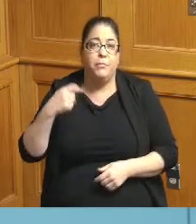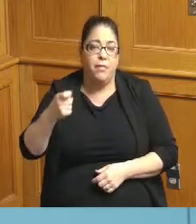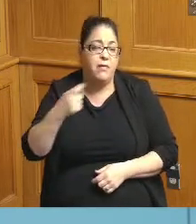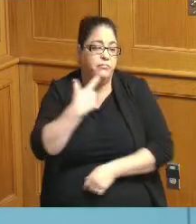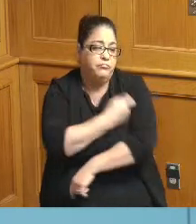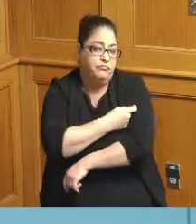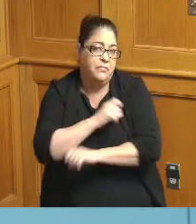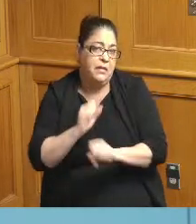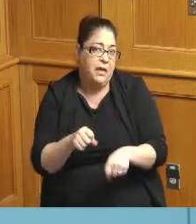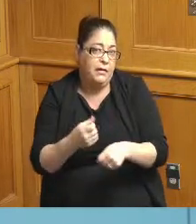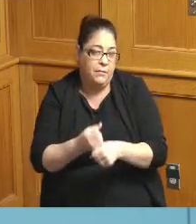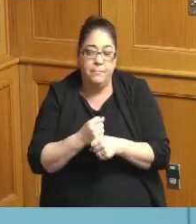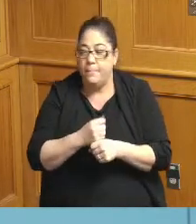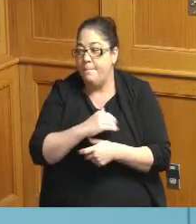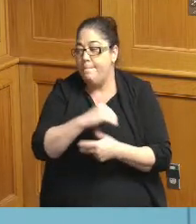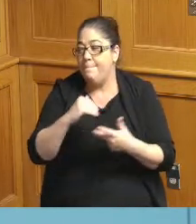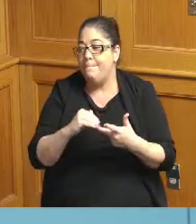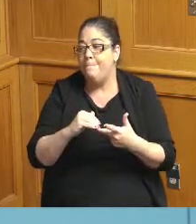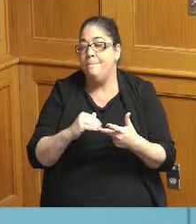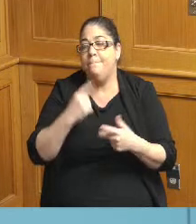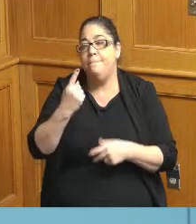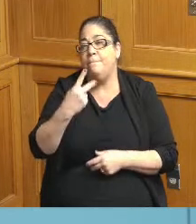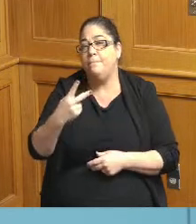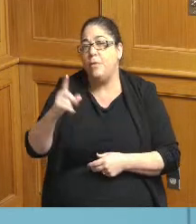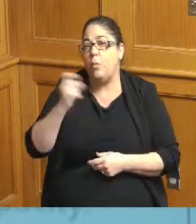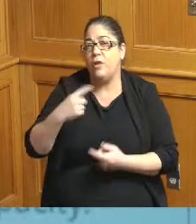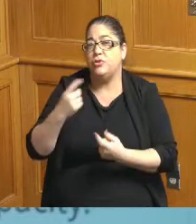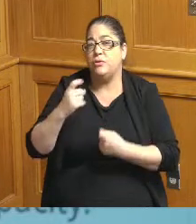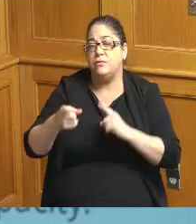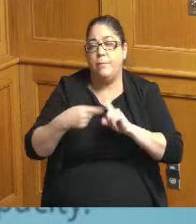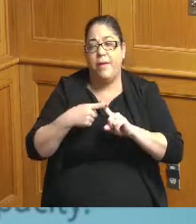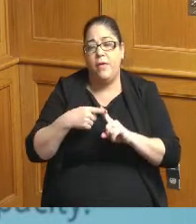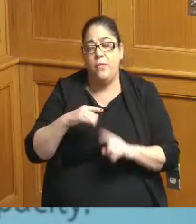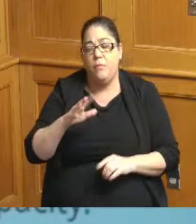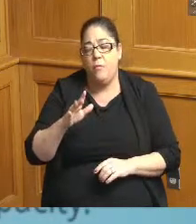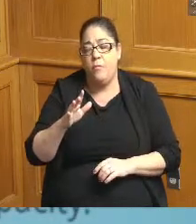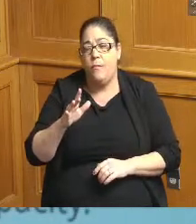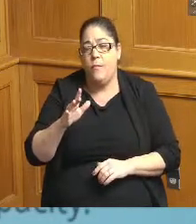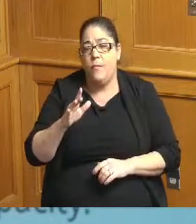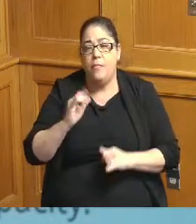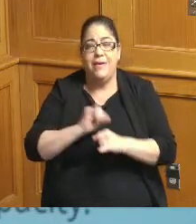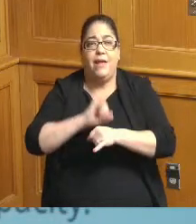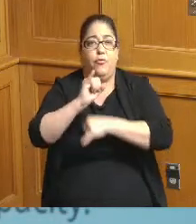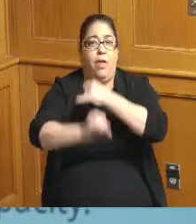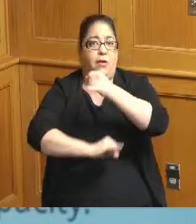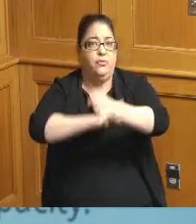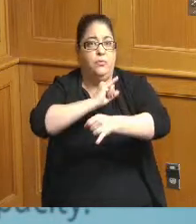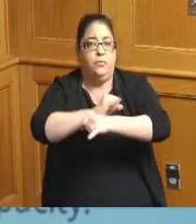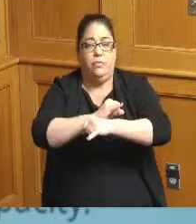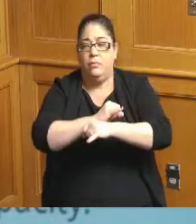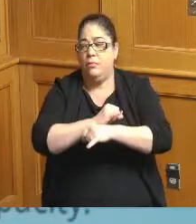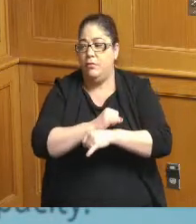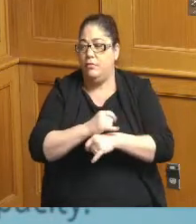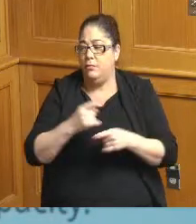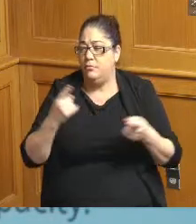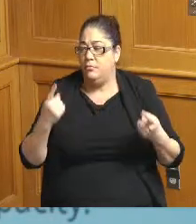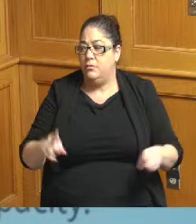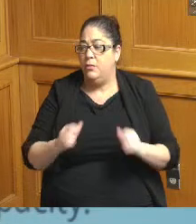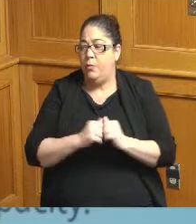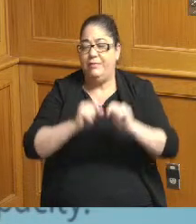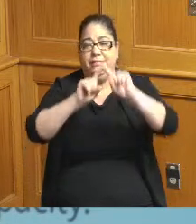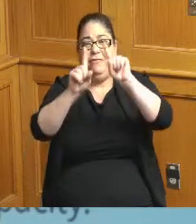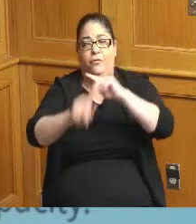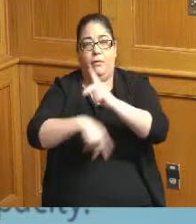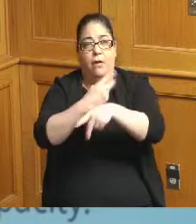and then lastly I had one or two questions related to International review of disease as it may pop